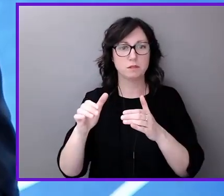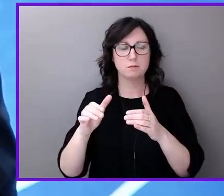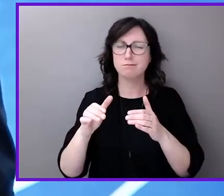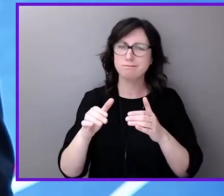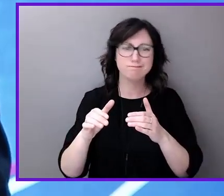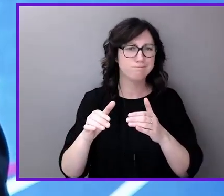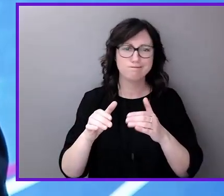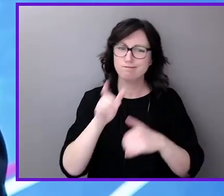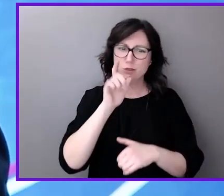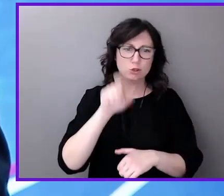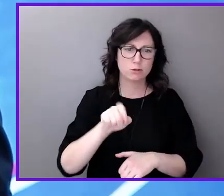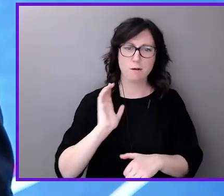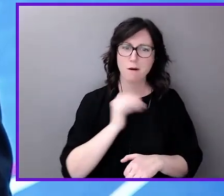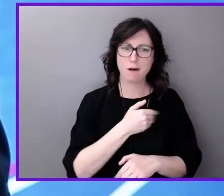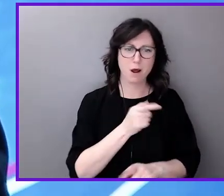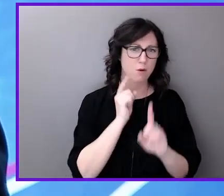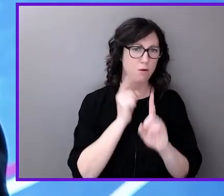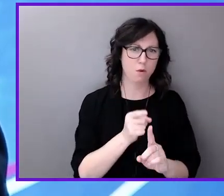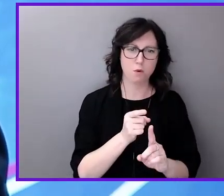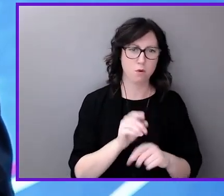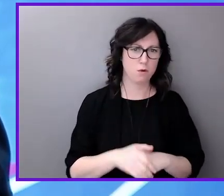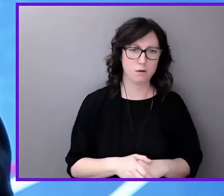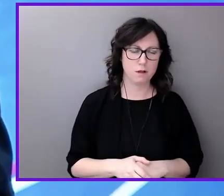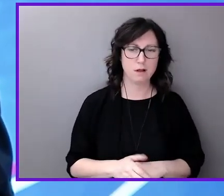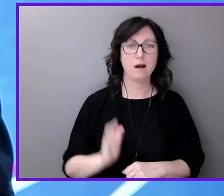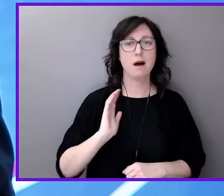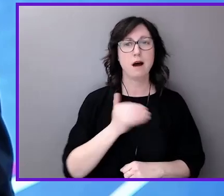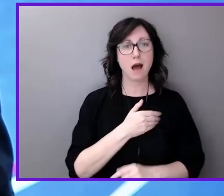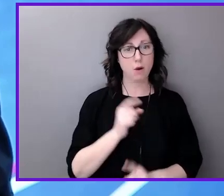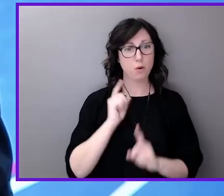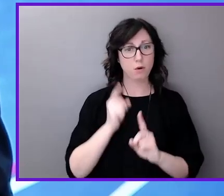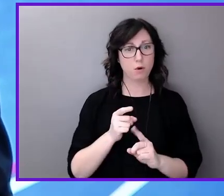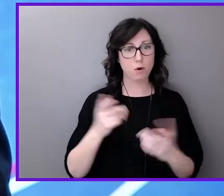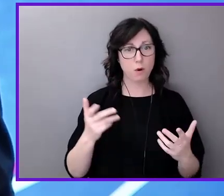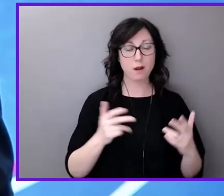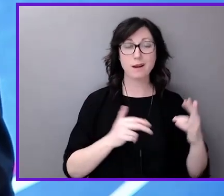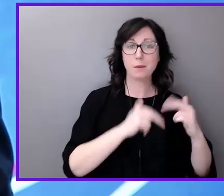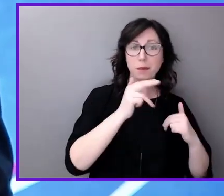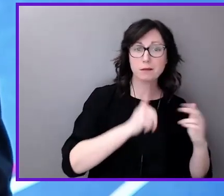This is about making sure our built environment, communications, technology,